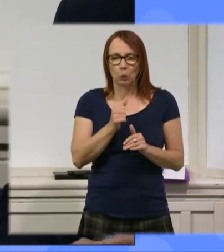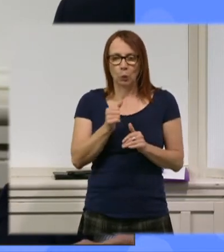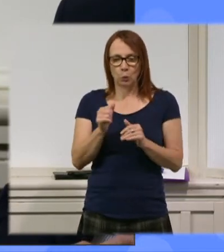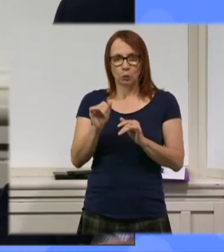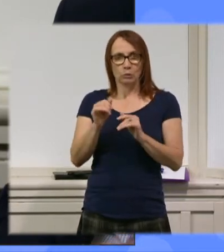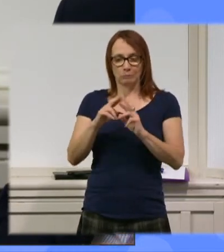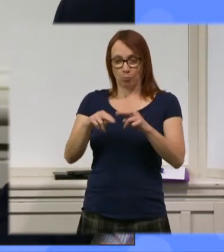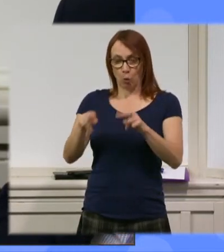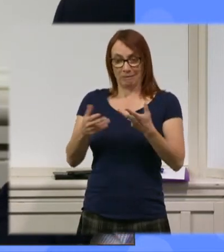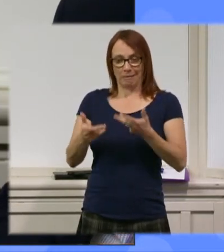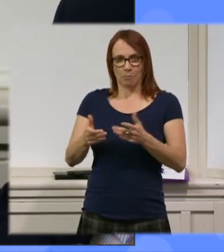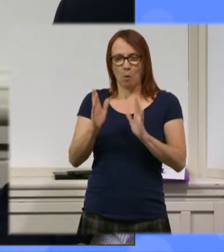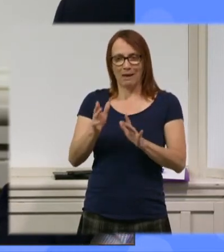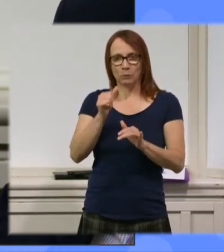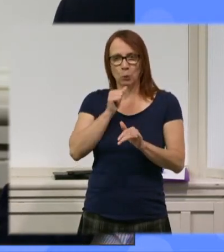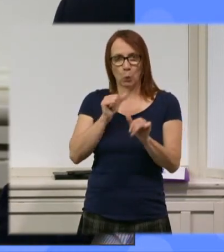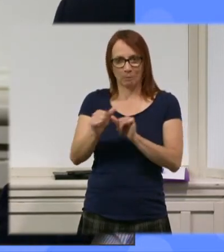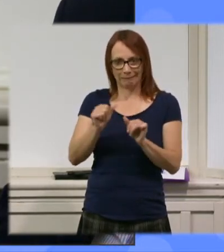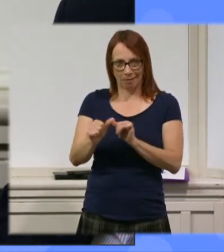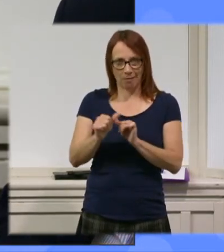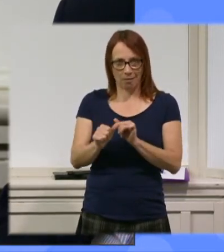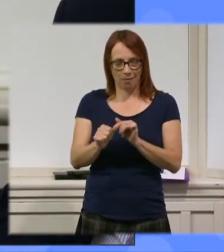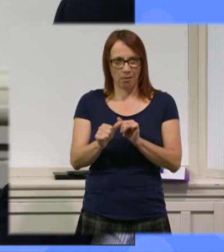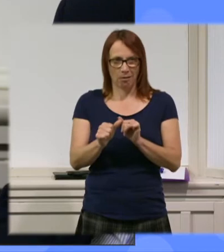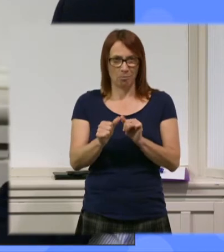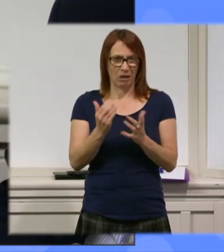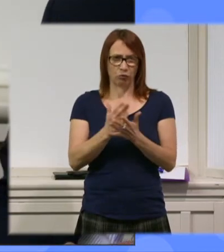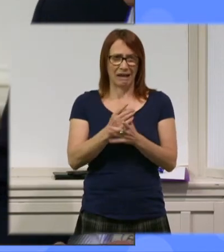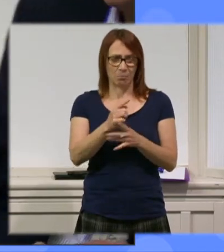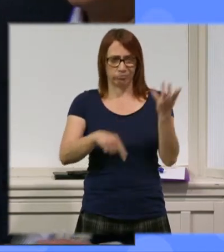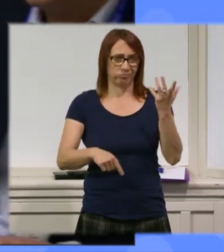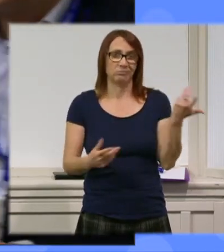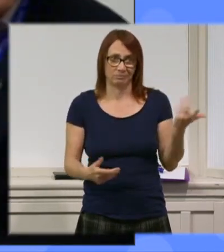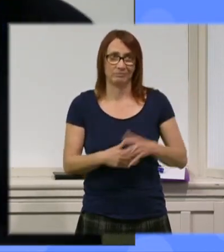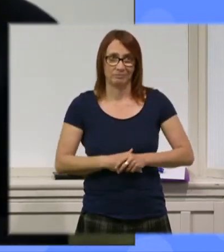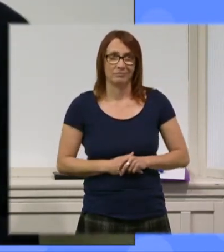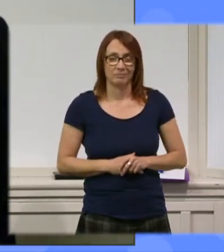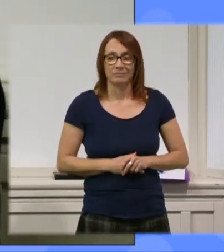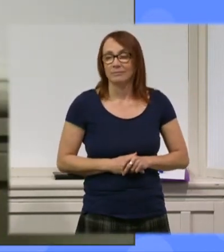properties to bring them into interline and other wider issues as well ok but